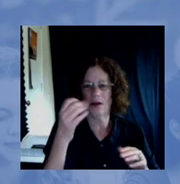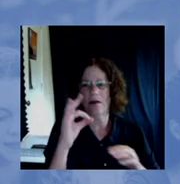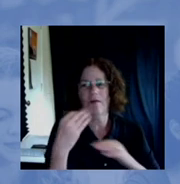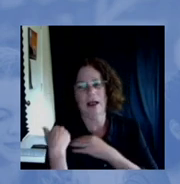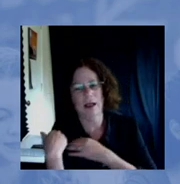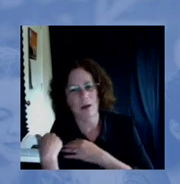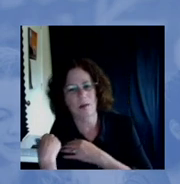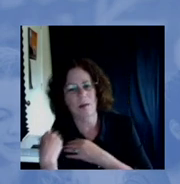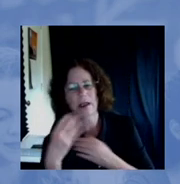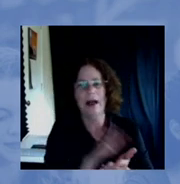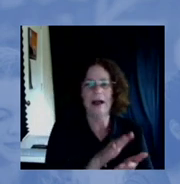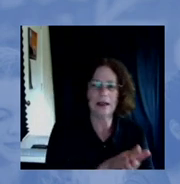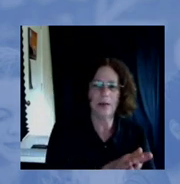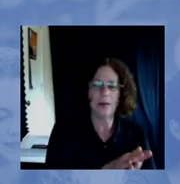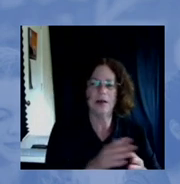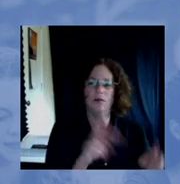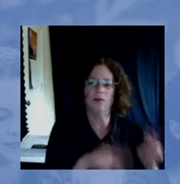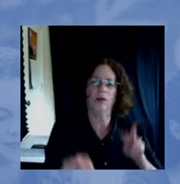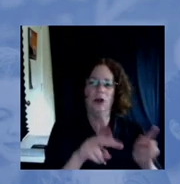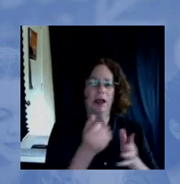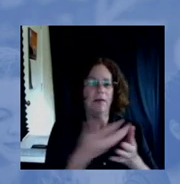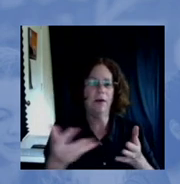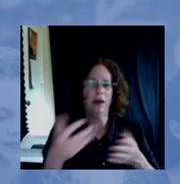SO WE'RE LOOKING AT ALL OF THOSE THINGS TO MAKE SURE WE MAINTAIN THAT BALANCE.